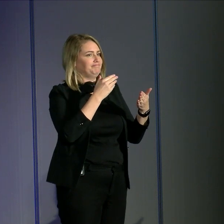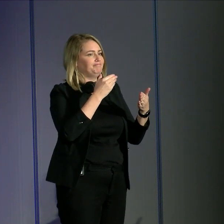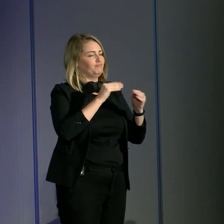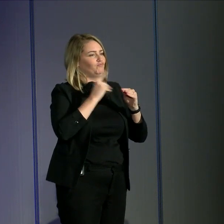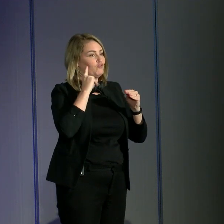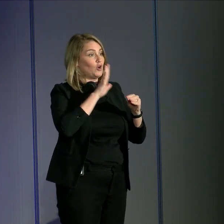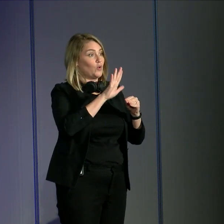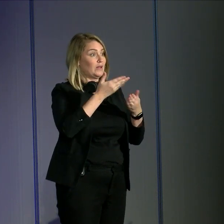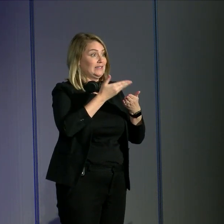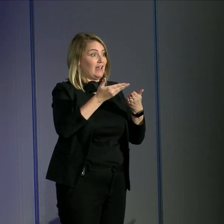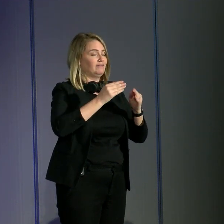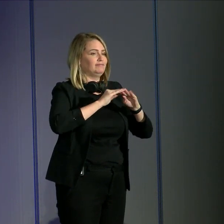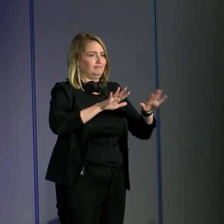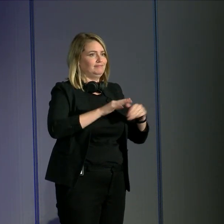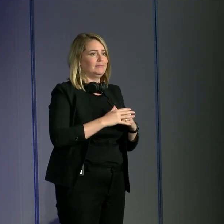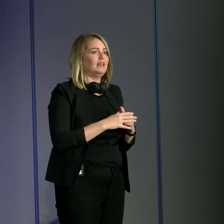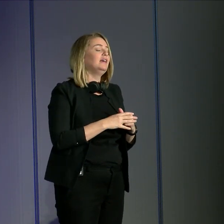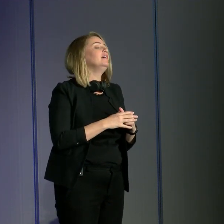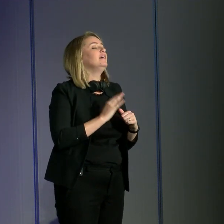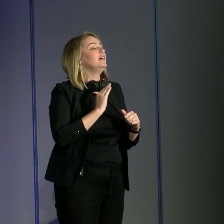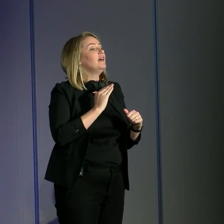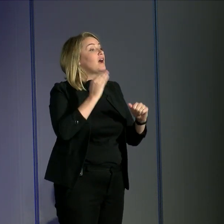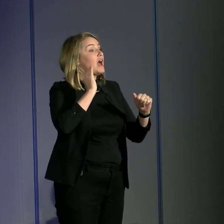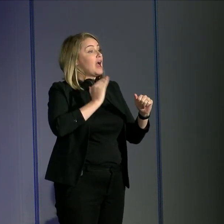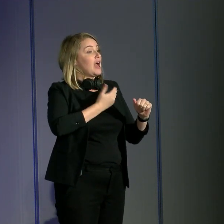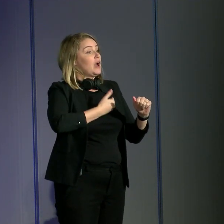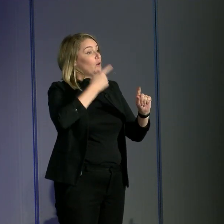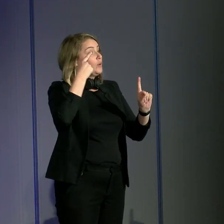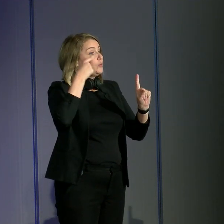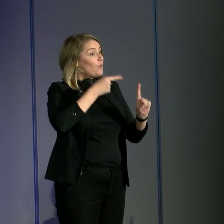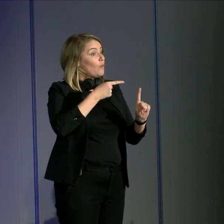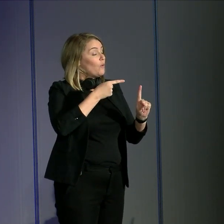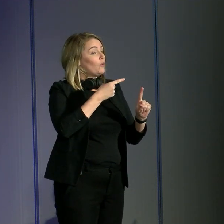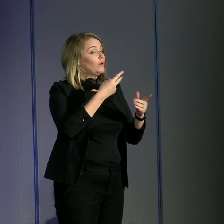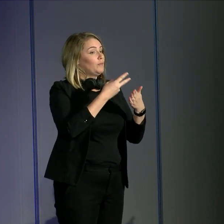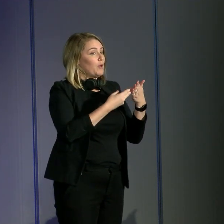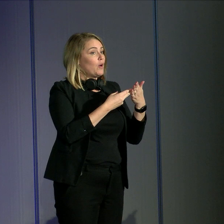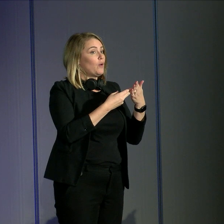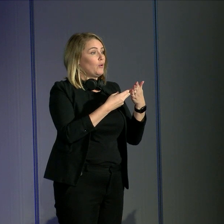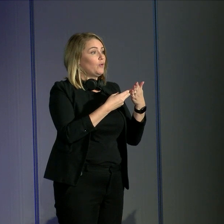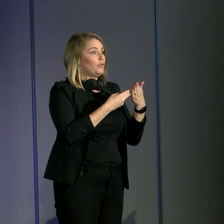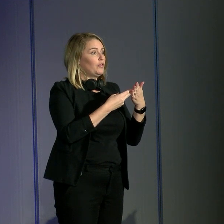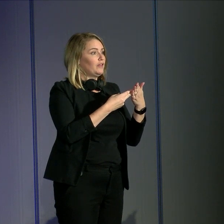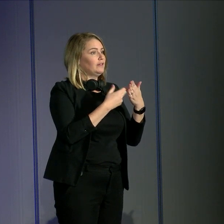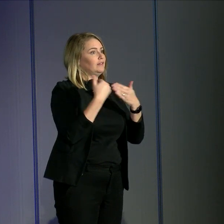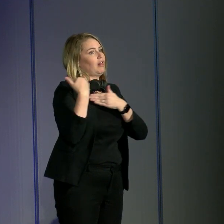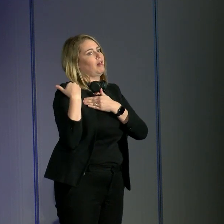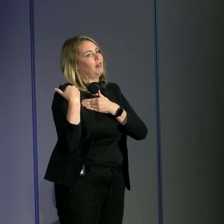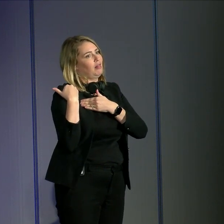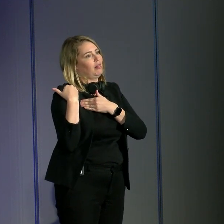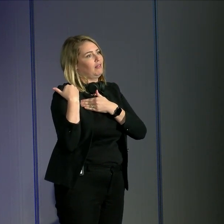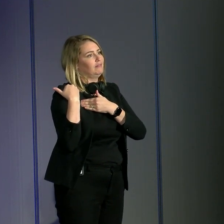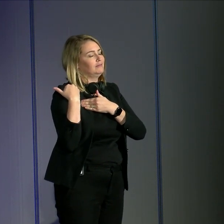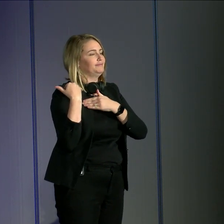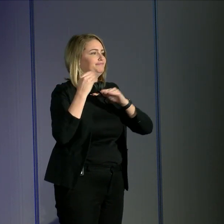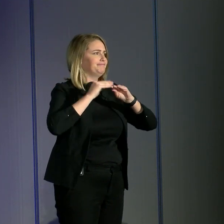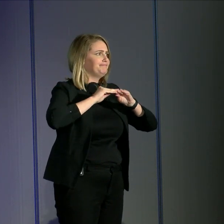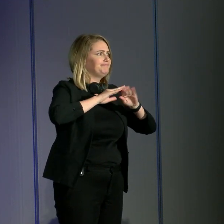And goal here is to always both spread the load across the organization, which also builds